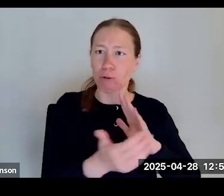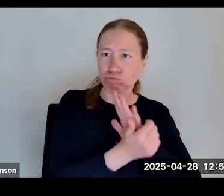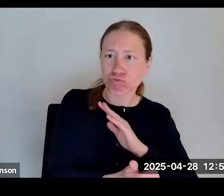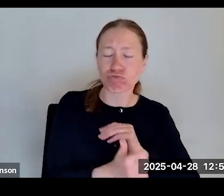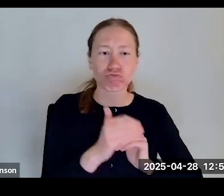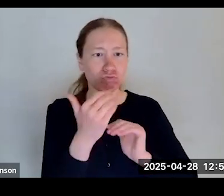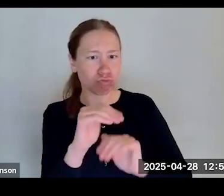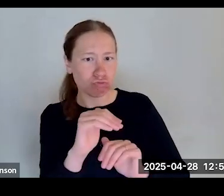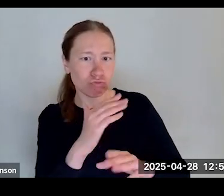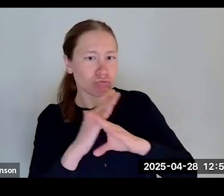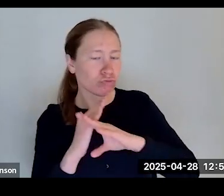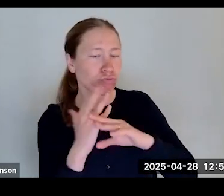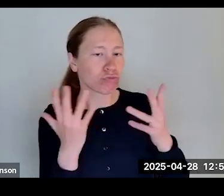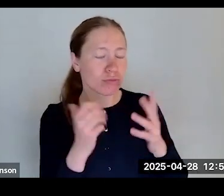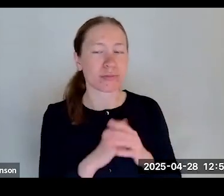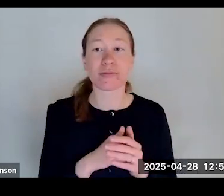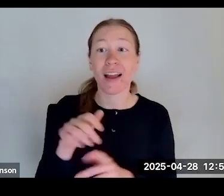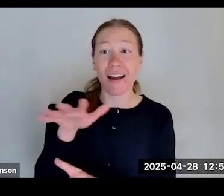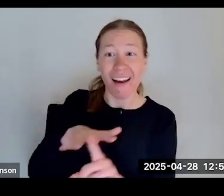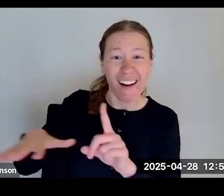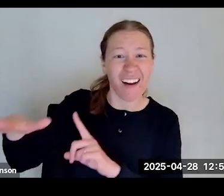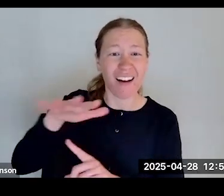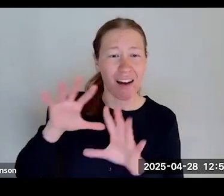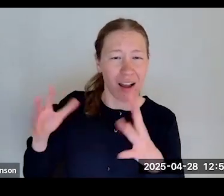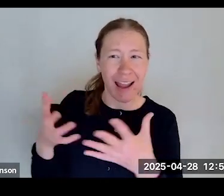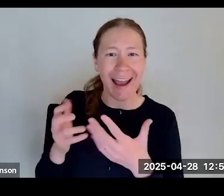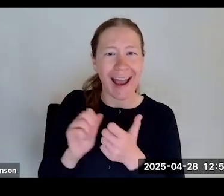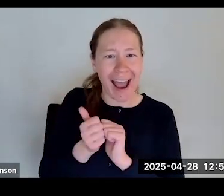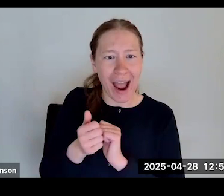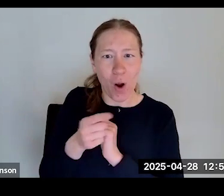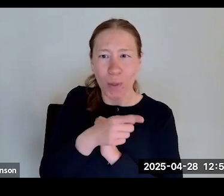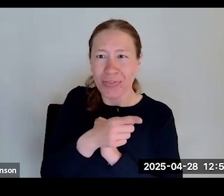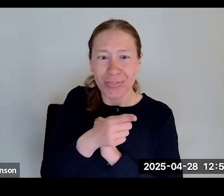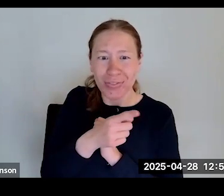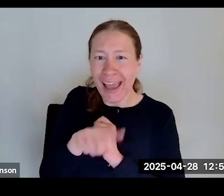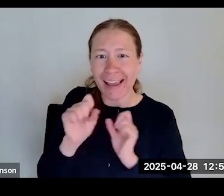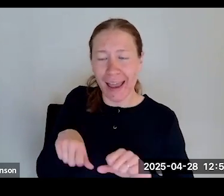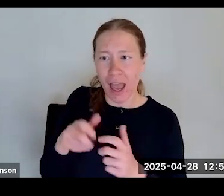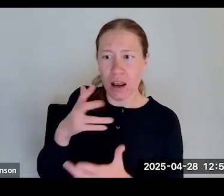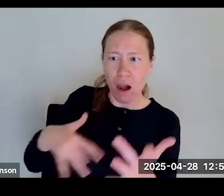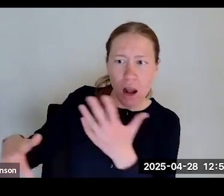When we're looking at the environment, this is how they interact with their environment, so their social and physical elements.